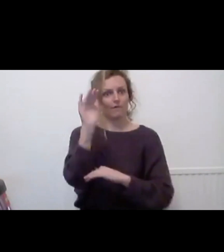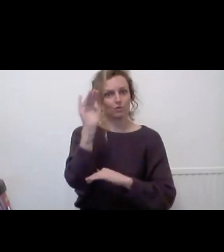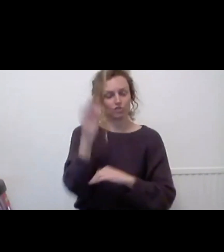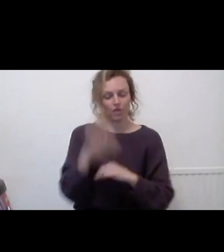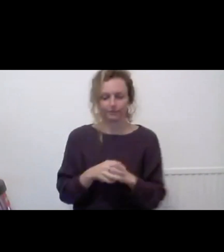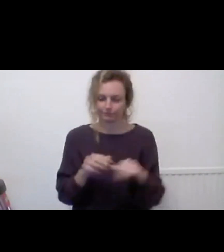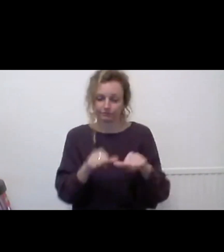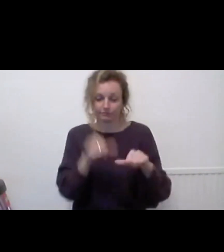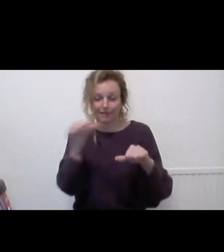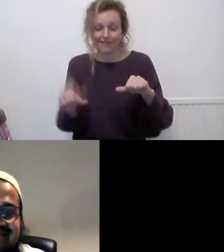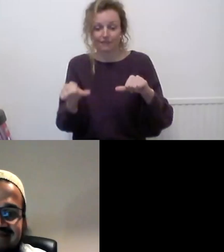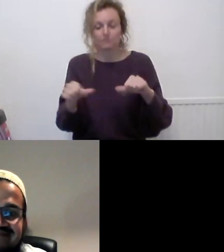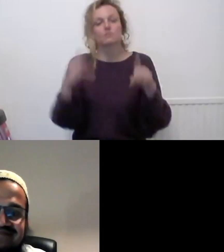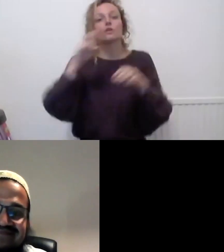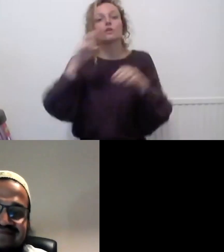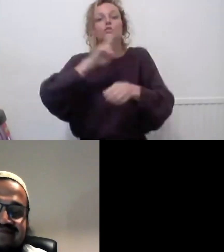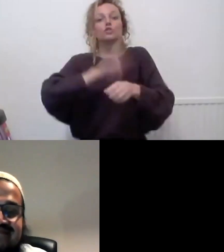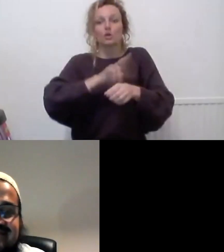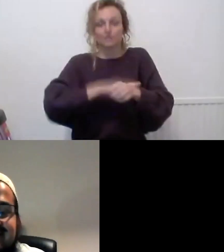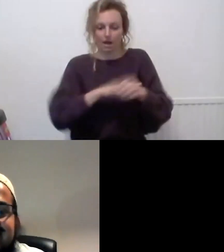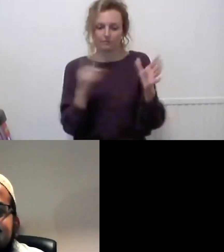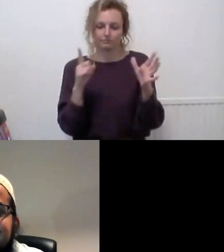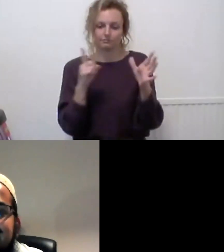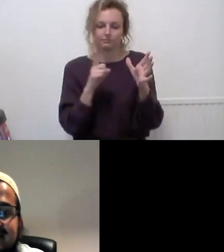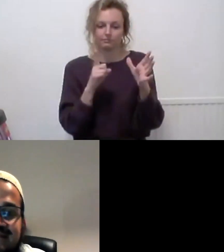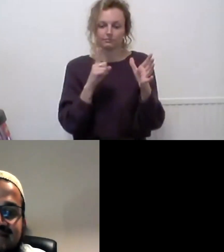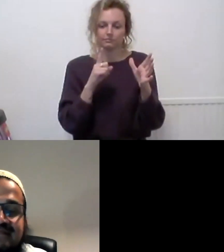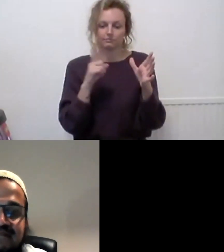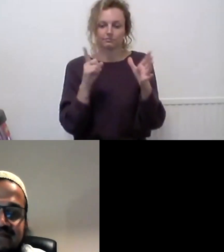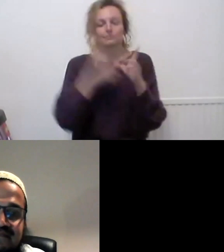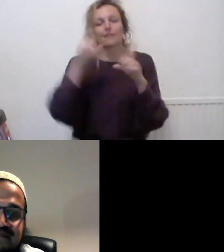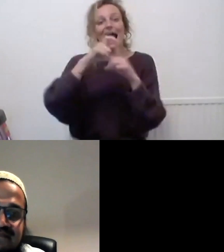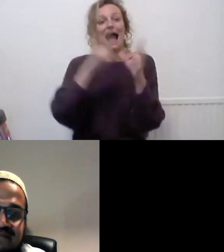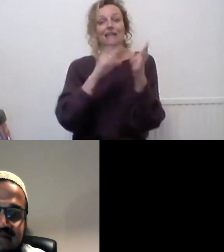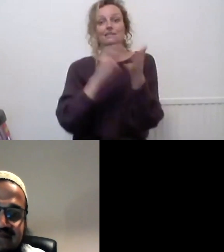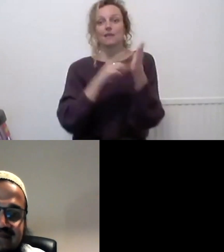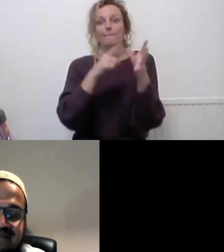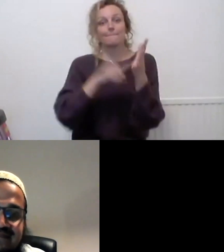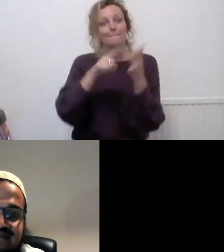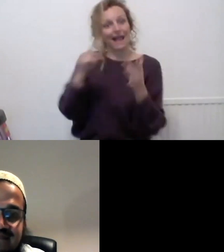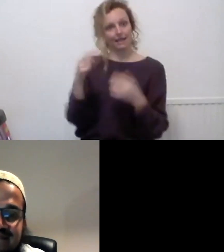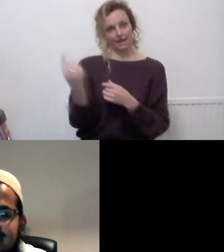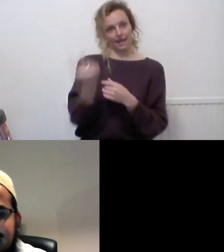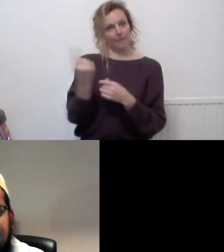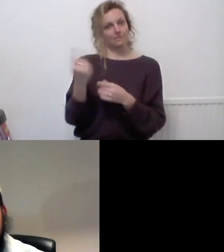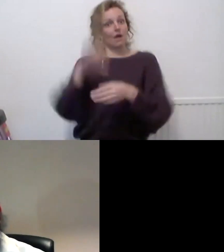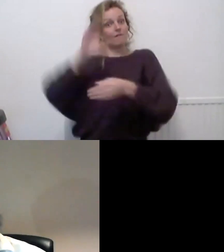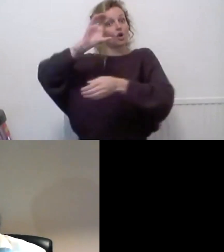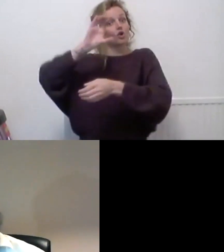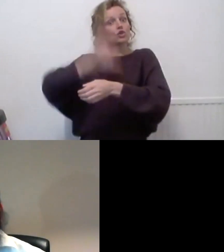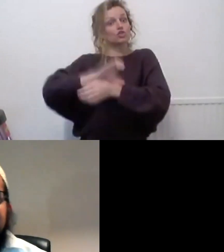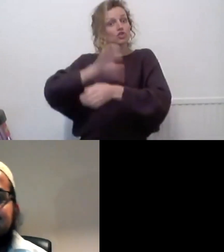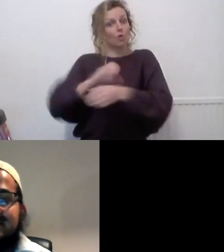A Denali. Doctor as a Molly is a consultant, respiratory physician in the northwest all trust